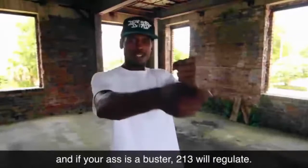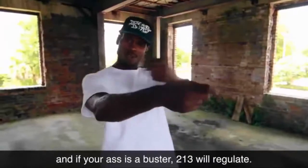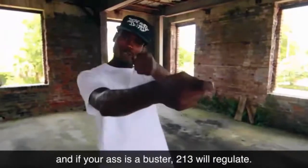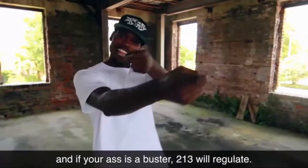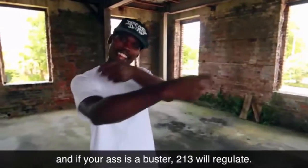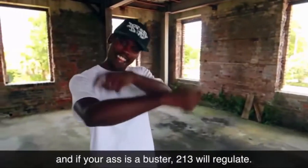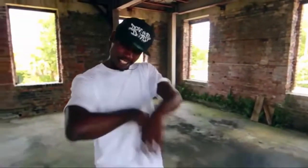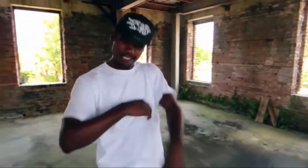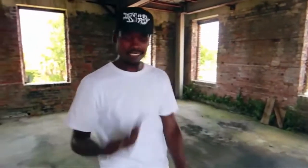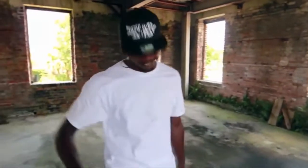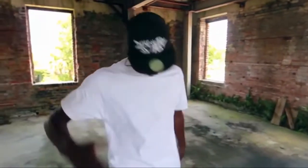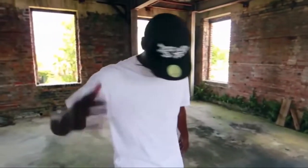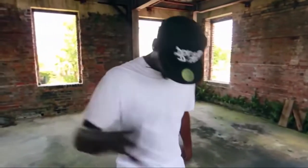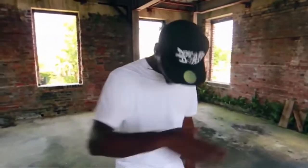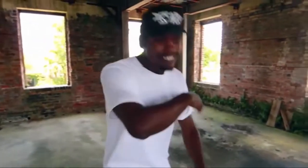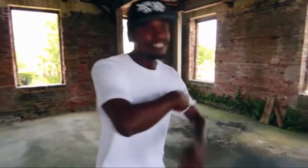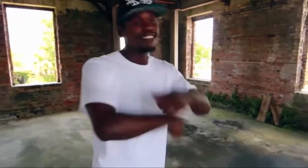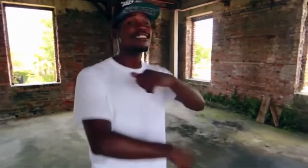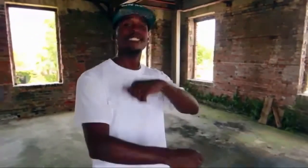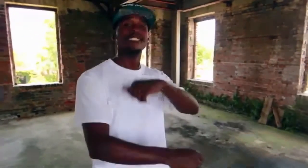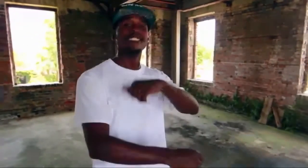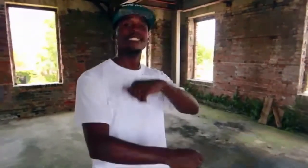213 will regulate